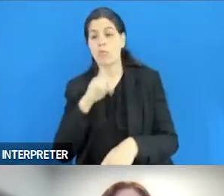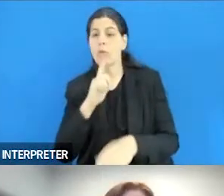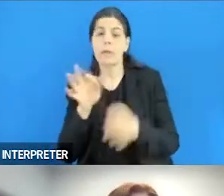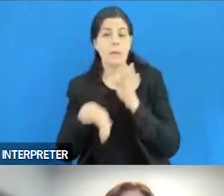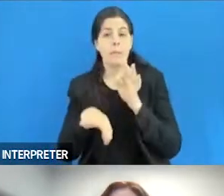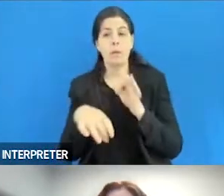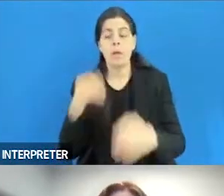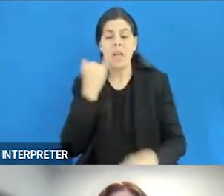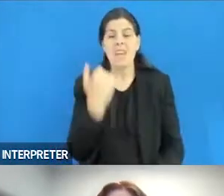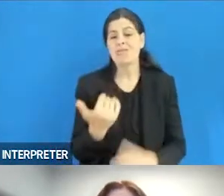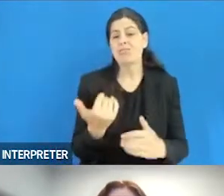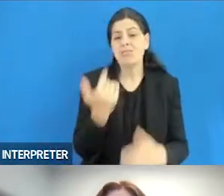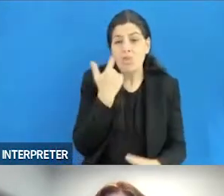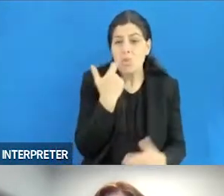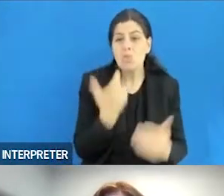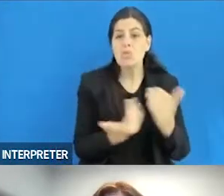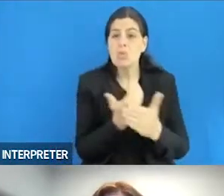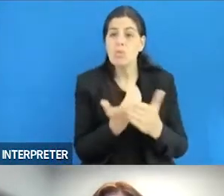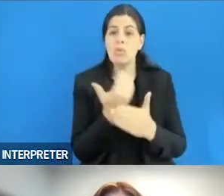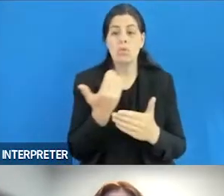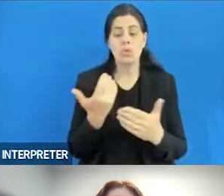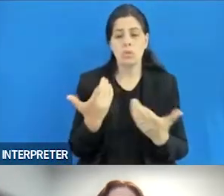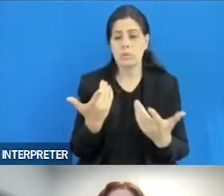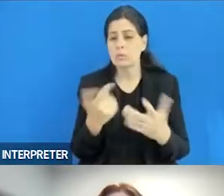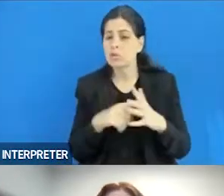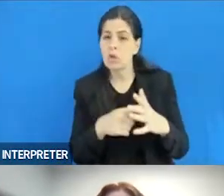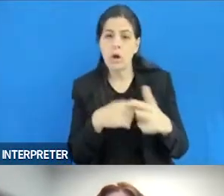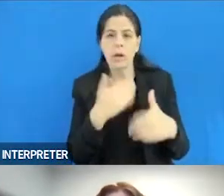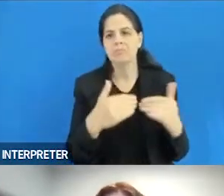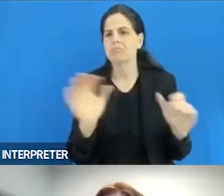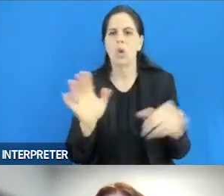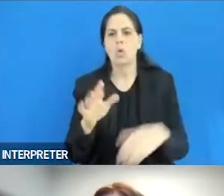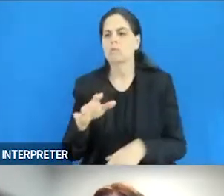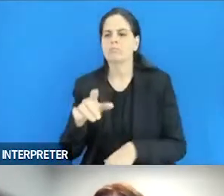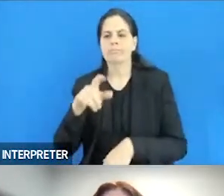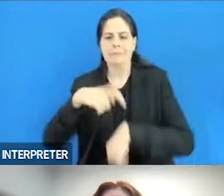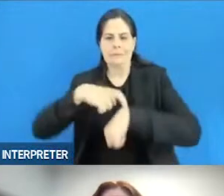there's no payroll or time sheets or anything like that and individuals engaging themselves